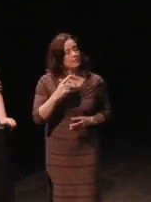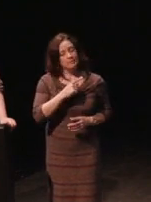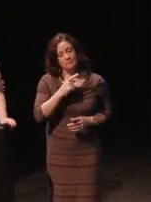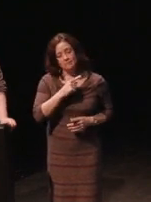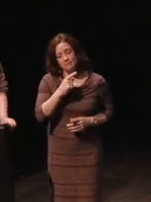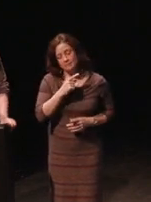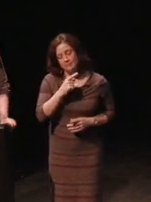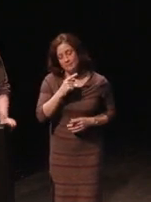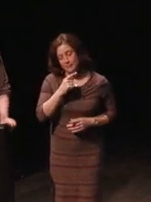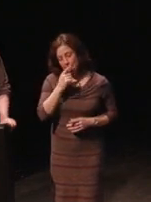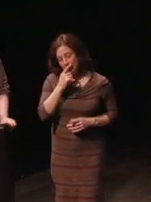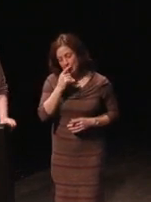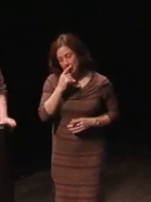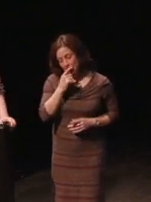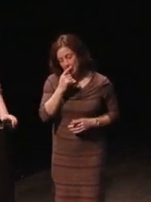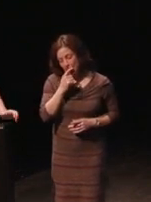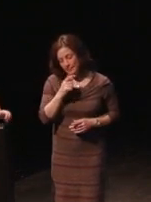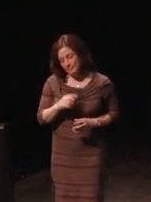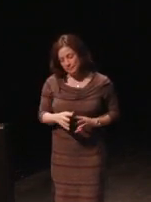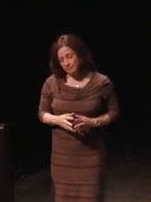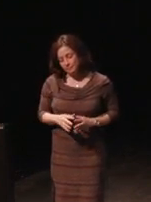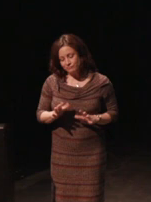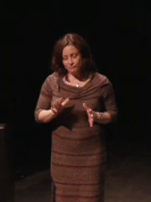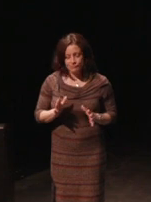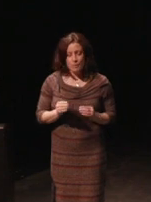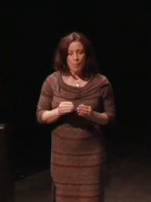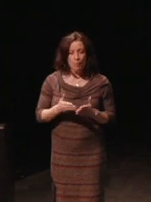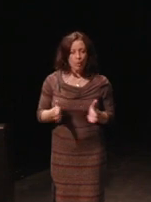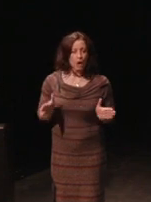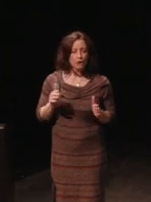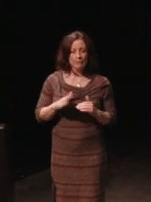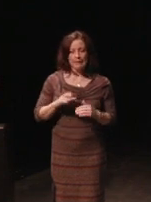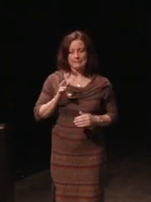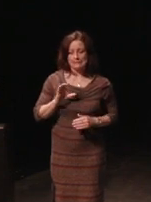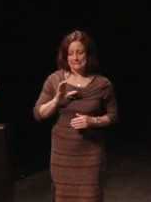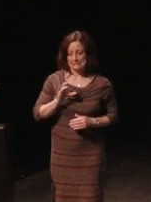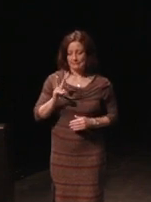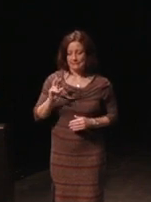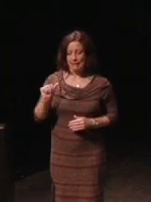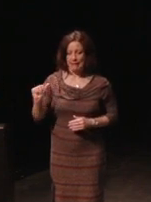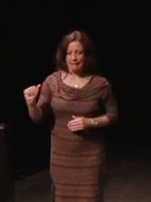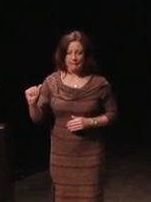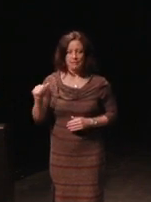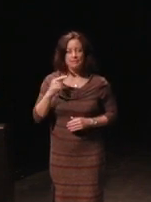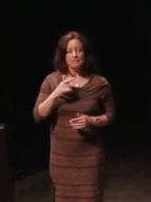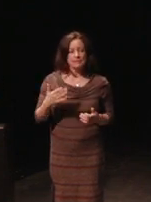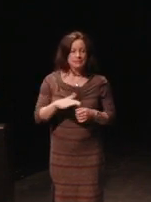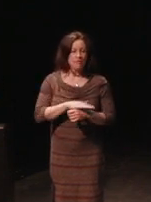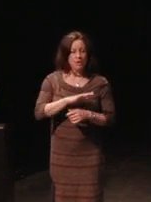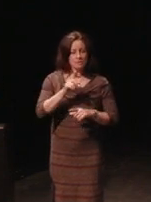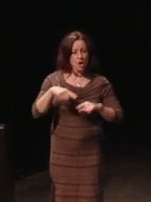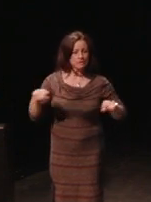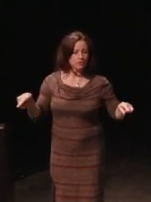this is a slightly broader than CVAA. It covers all different kinds of areas of accessibility,